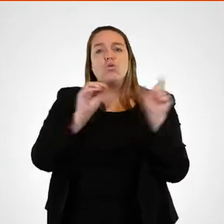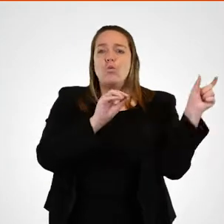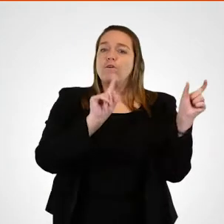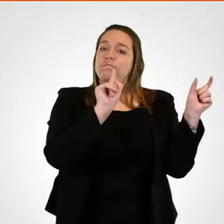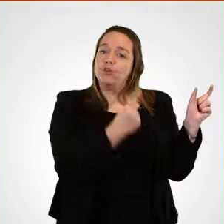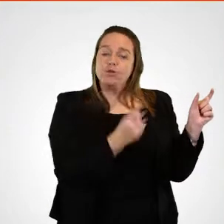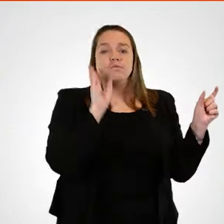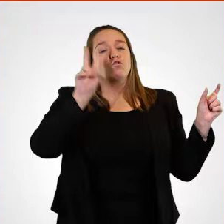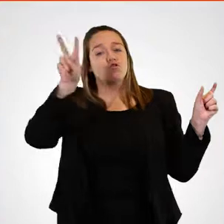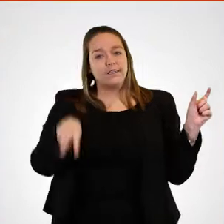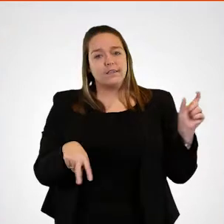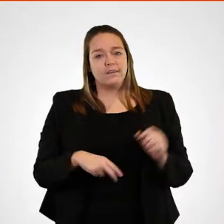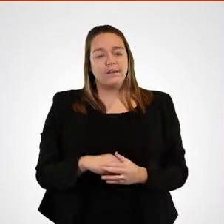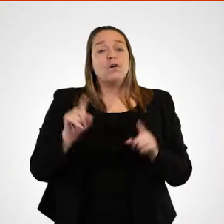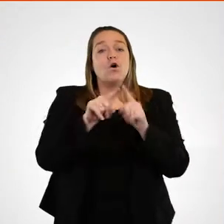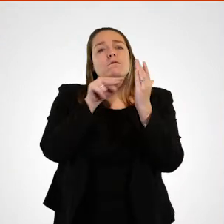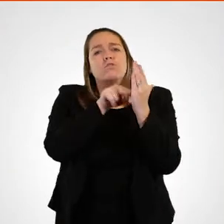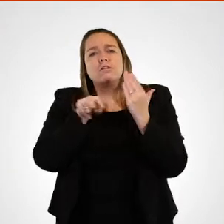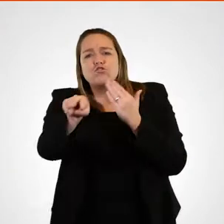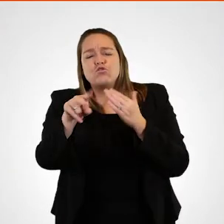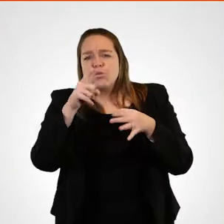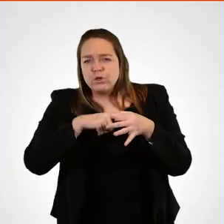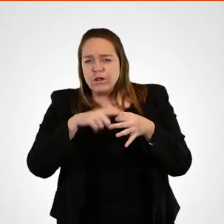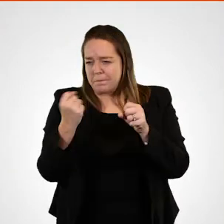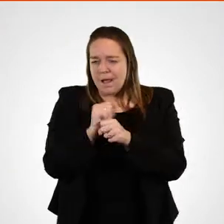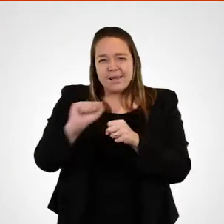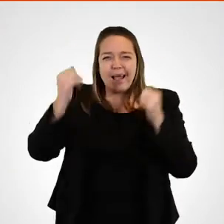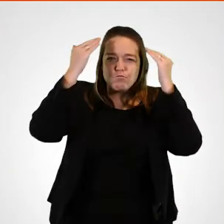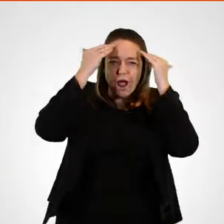And then we might want to ask prediction questions, get their brains working.